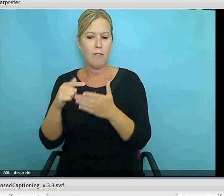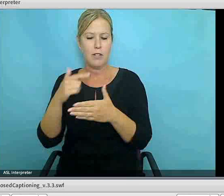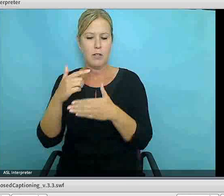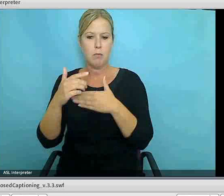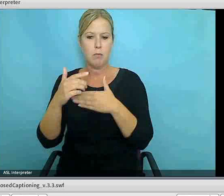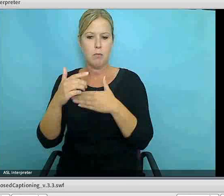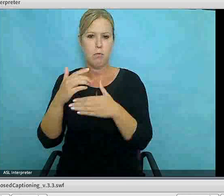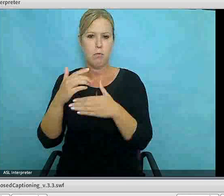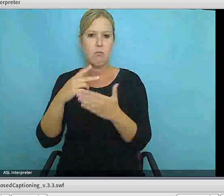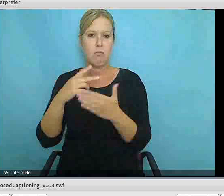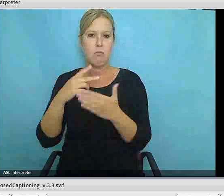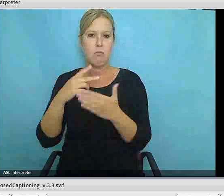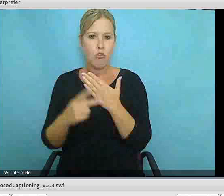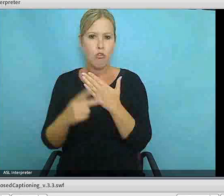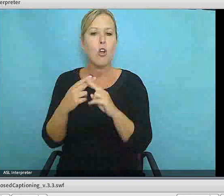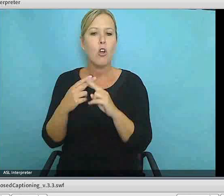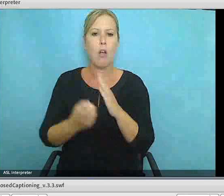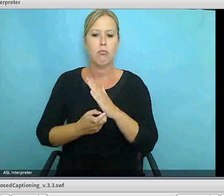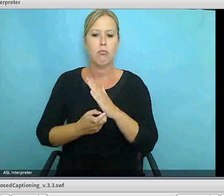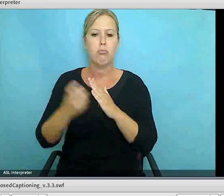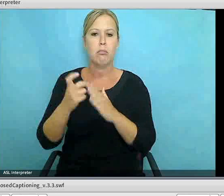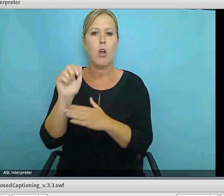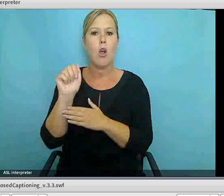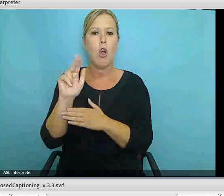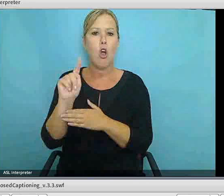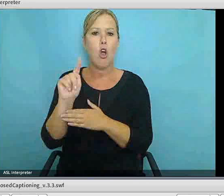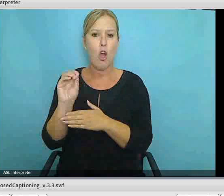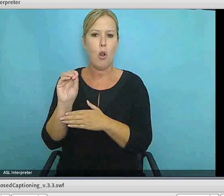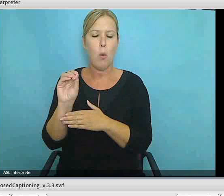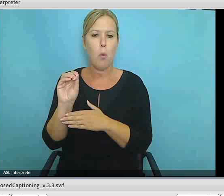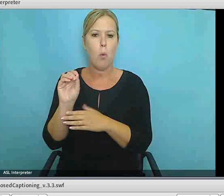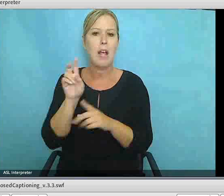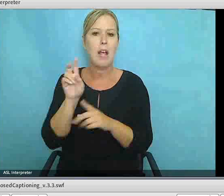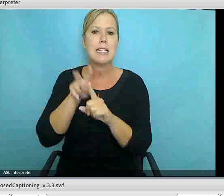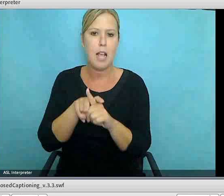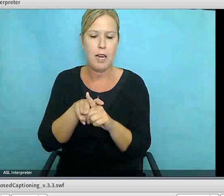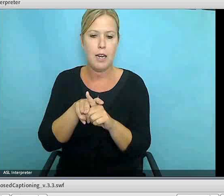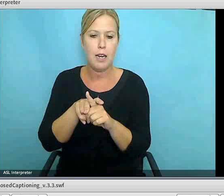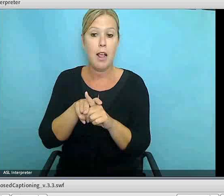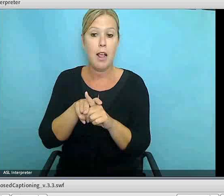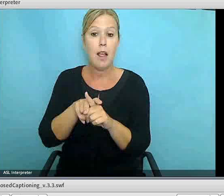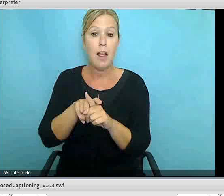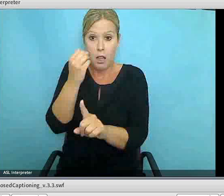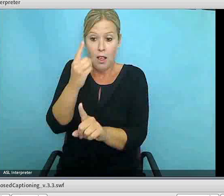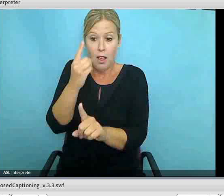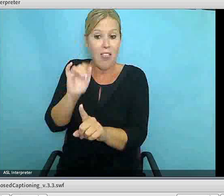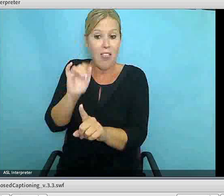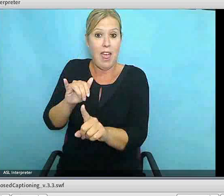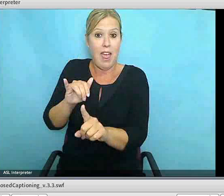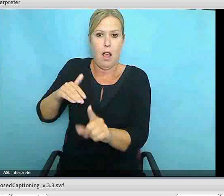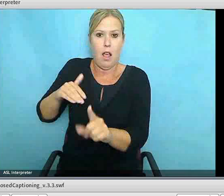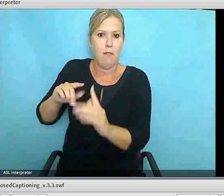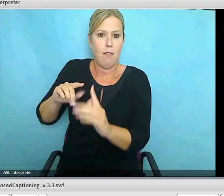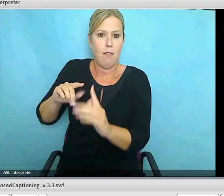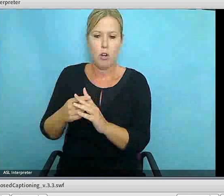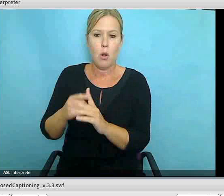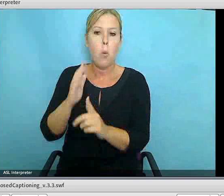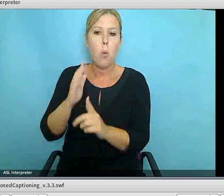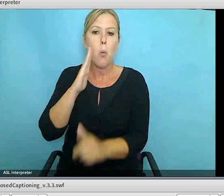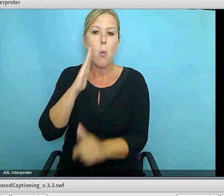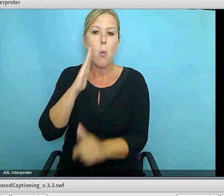So that process has not begun yet, but it will be coming down the road.